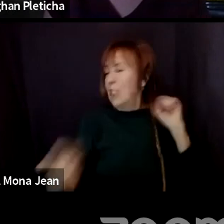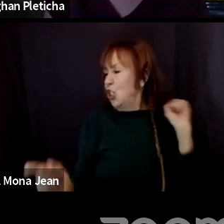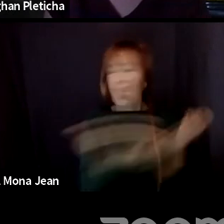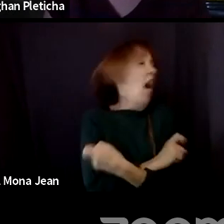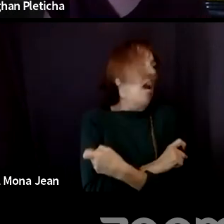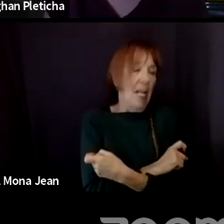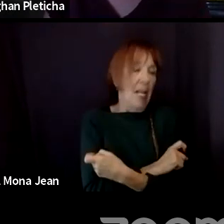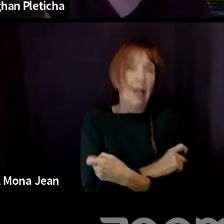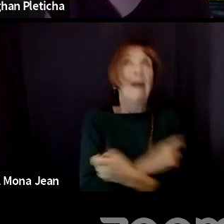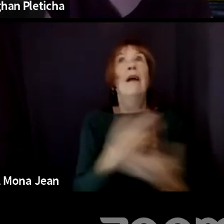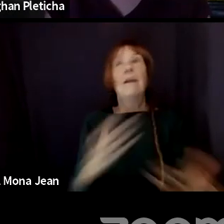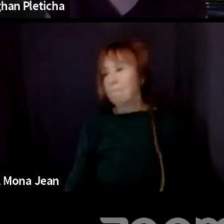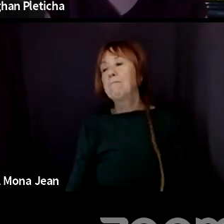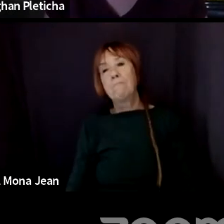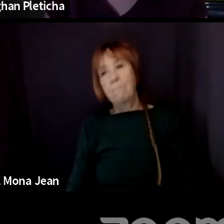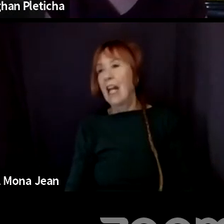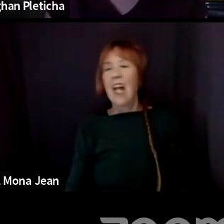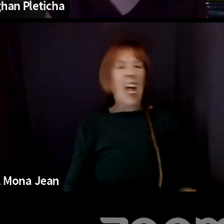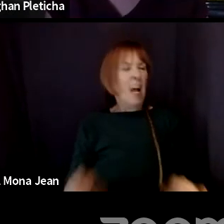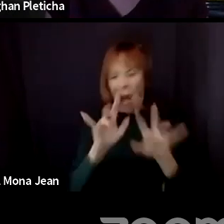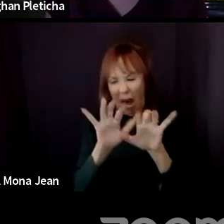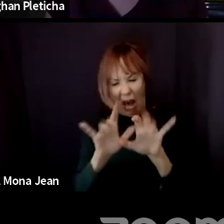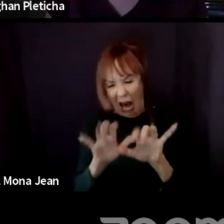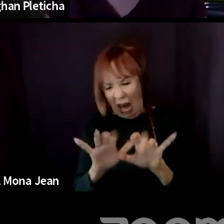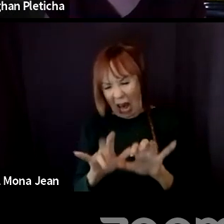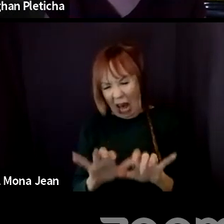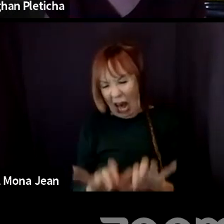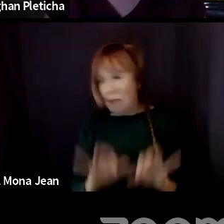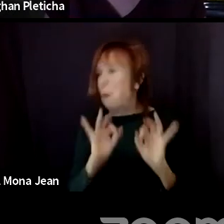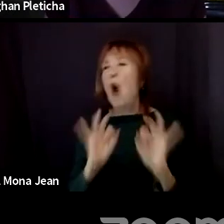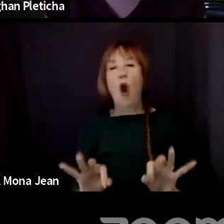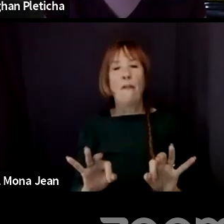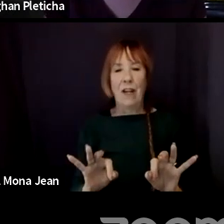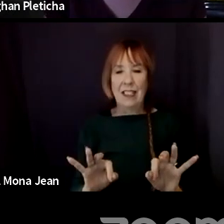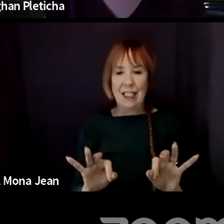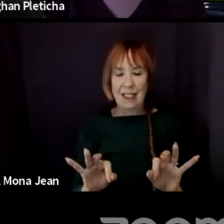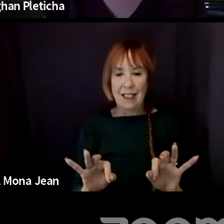that's so powerful and so funny. It's a comedy, so it's one of those things too,